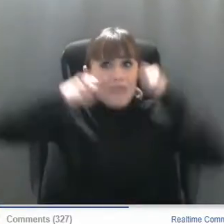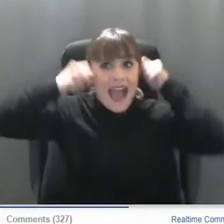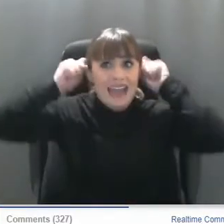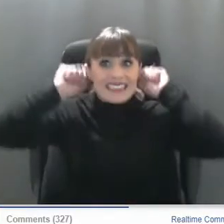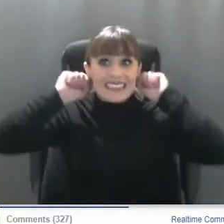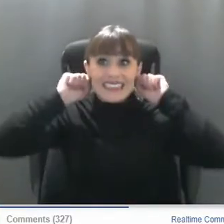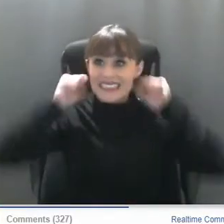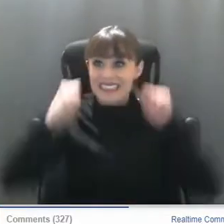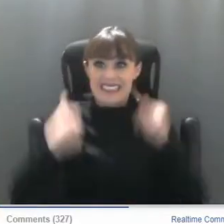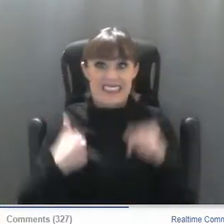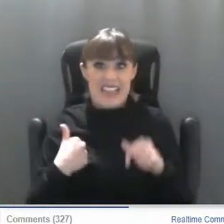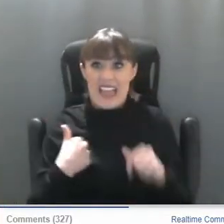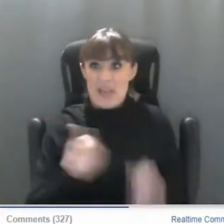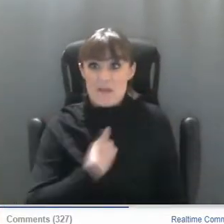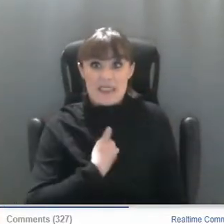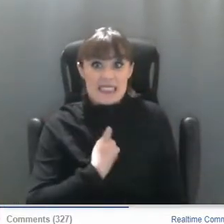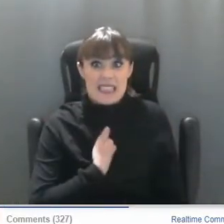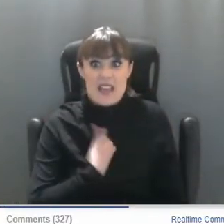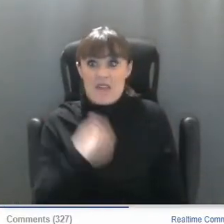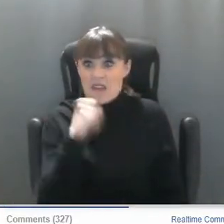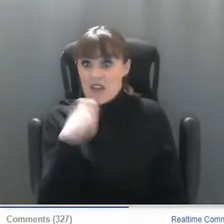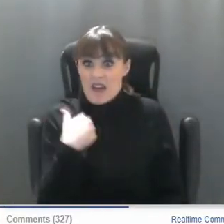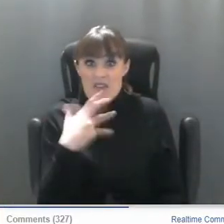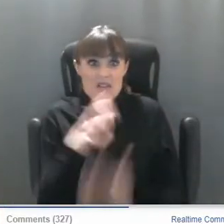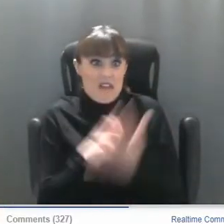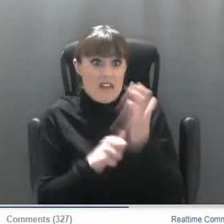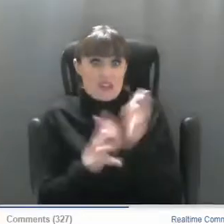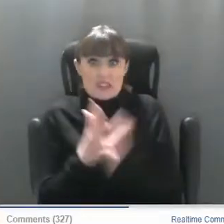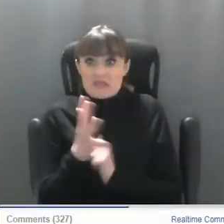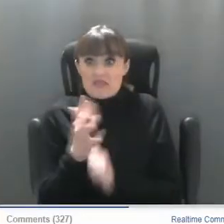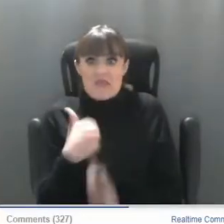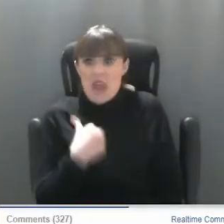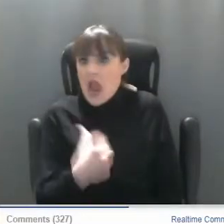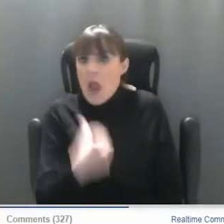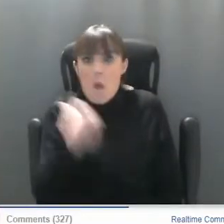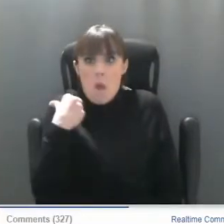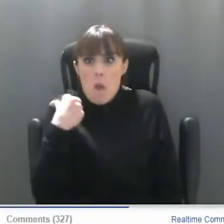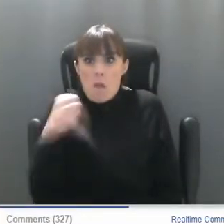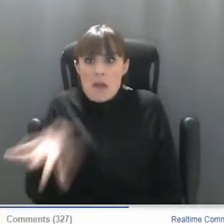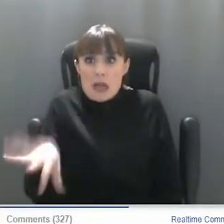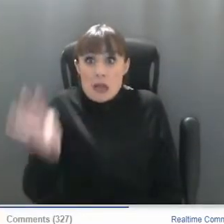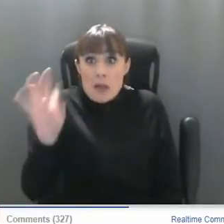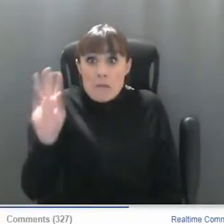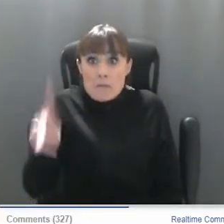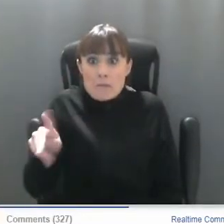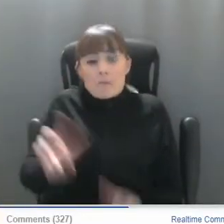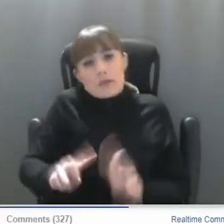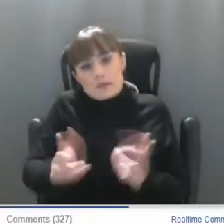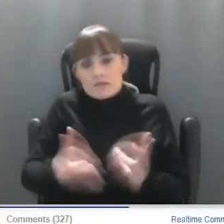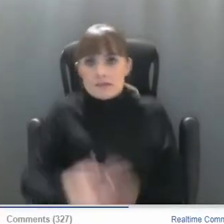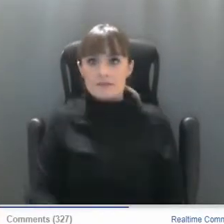on, so I won't pick it up. But someone is missing their mask. Okay so again, garbage cans without lids. You guys, I'm just giving you a walk